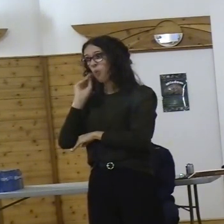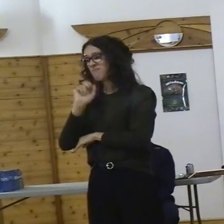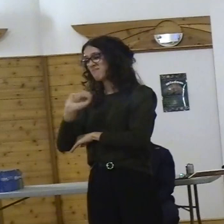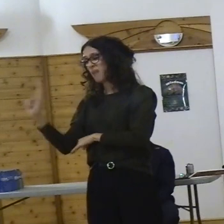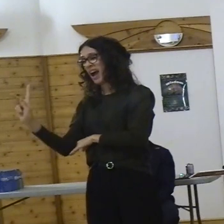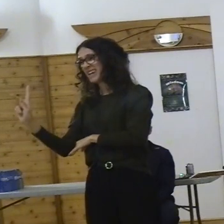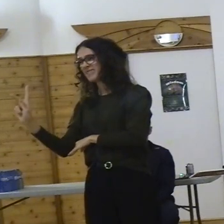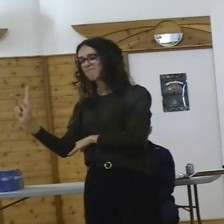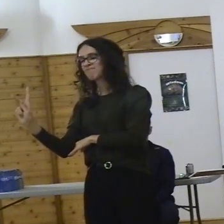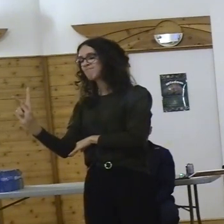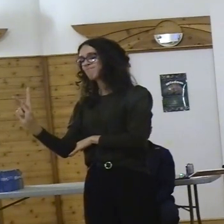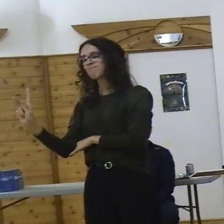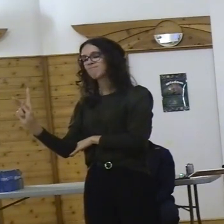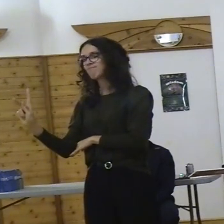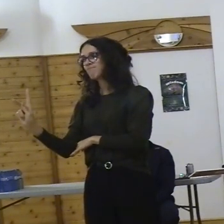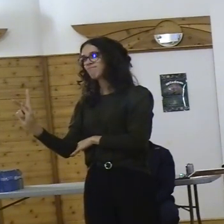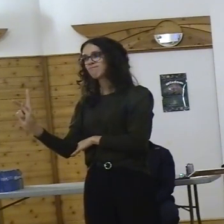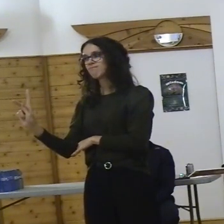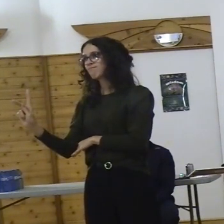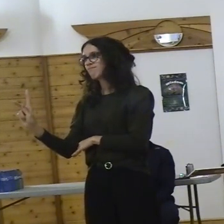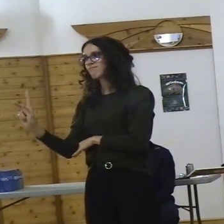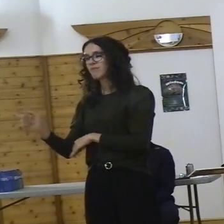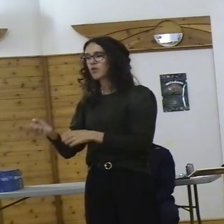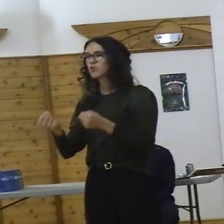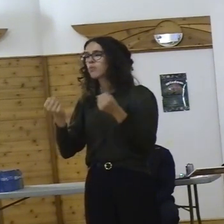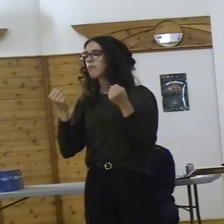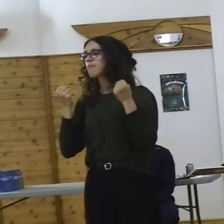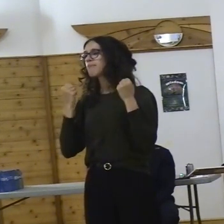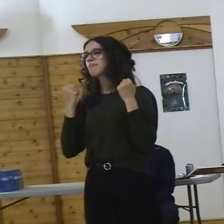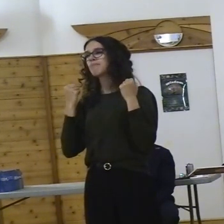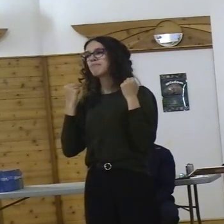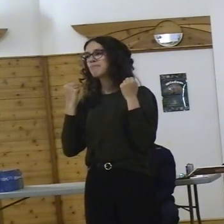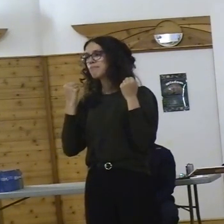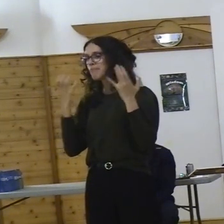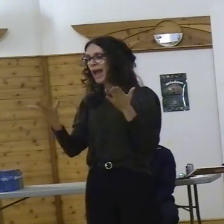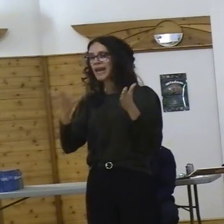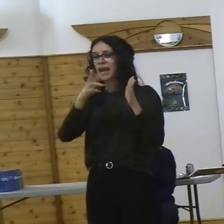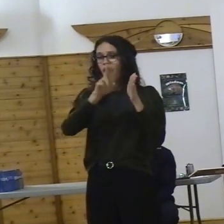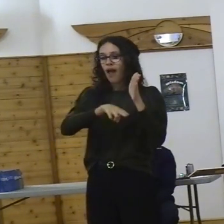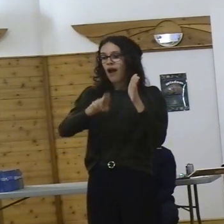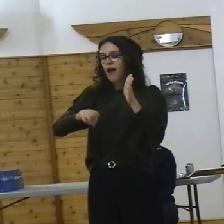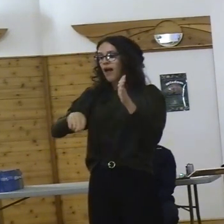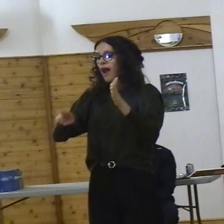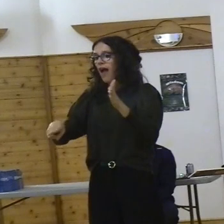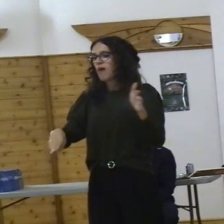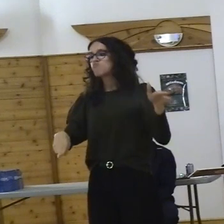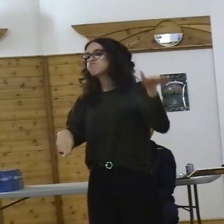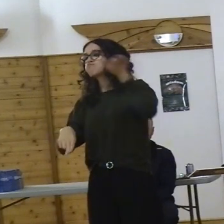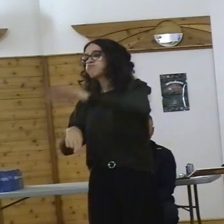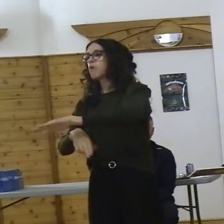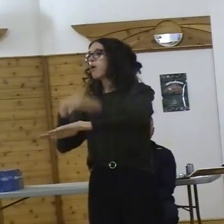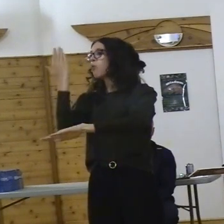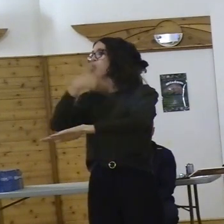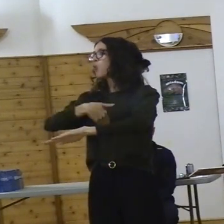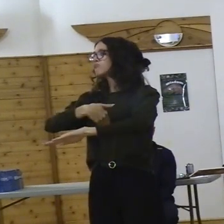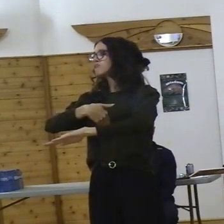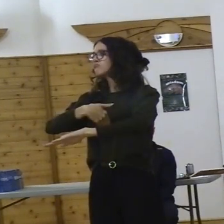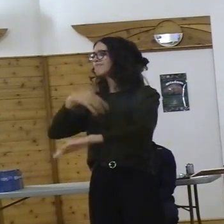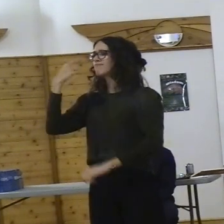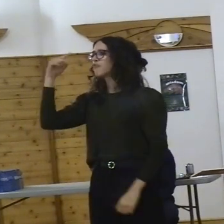Why are there so many unmarked graves on all the residential schools?